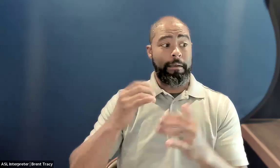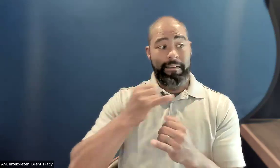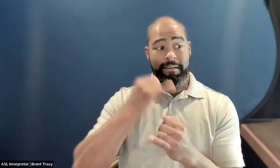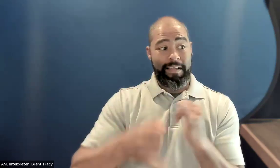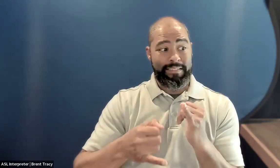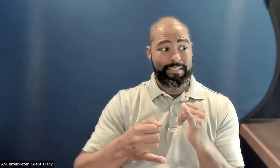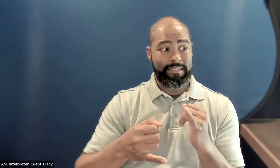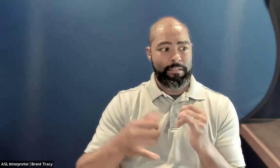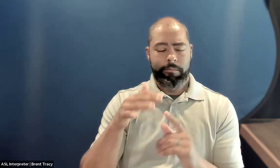next slide.